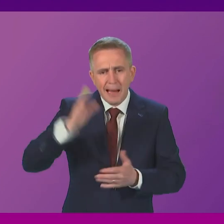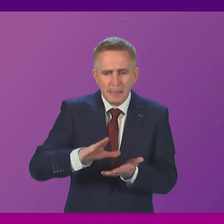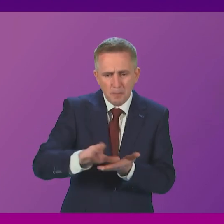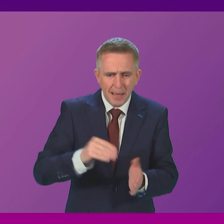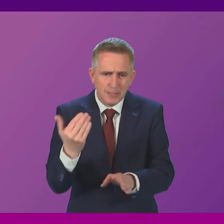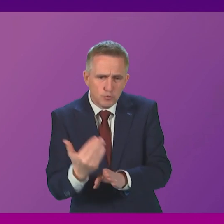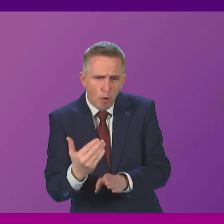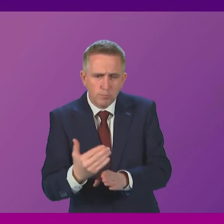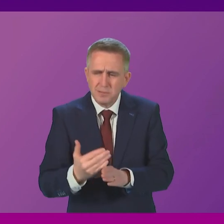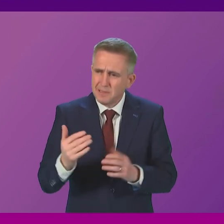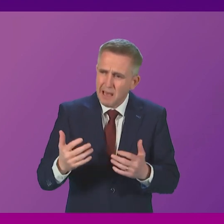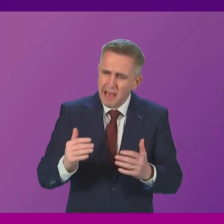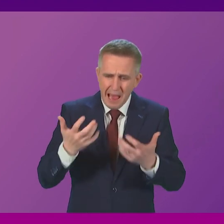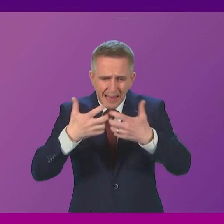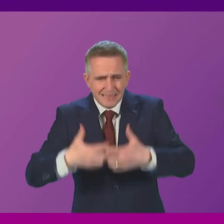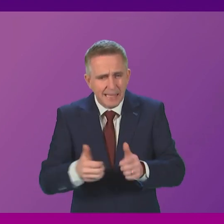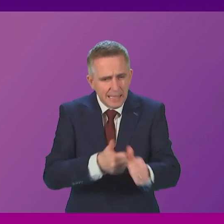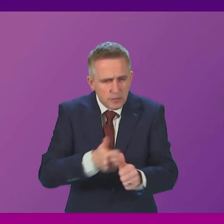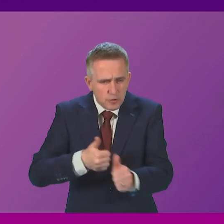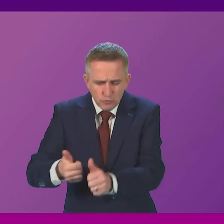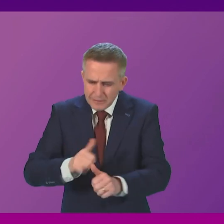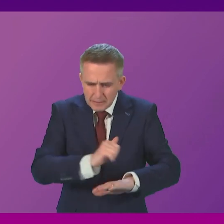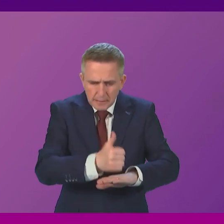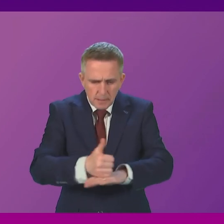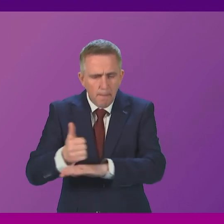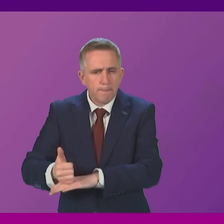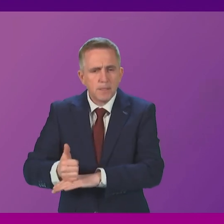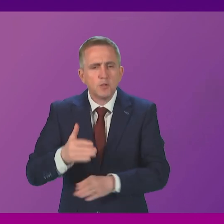and opportunities to reskill, so that working people in Scotland are better off.